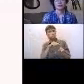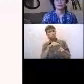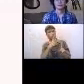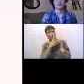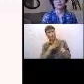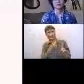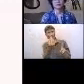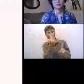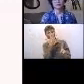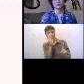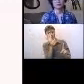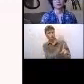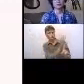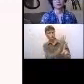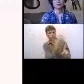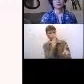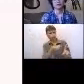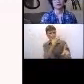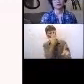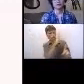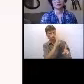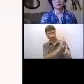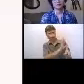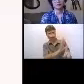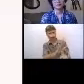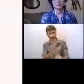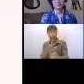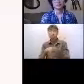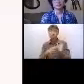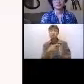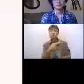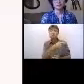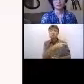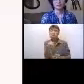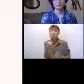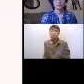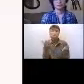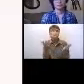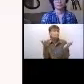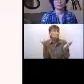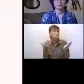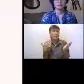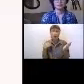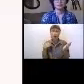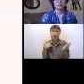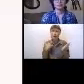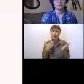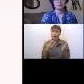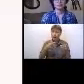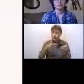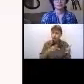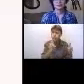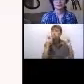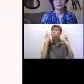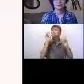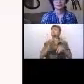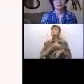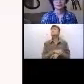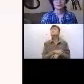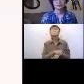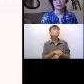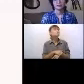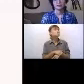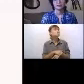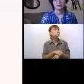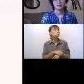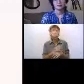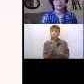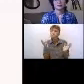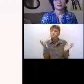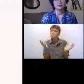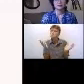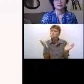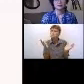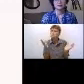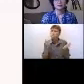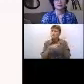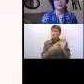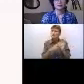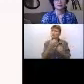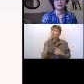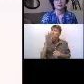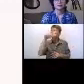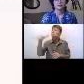level of, of having to code, and not being seen as racialized, even though they actually